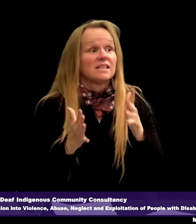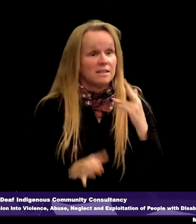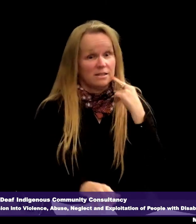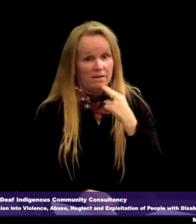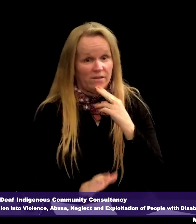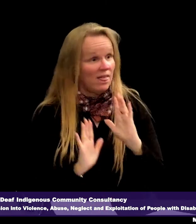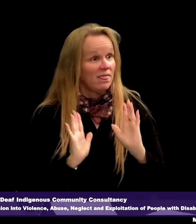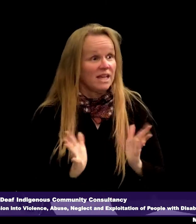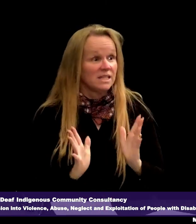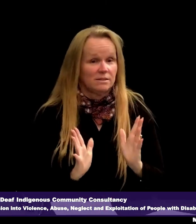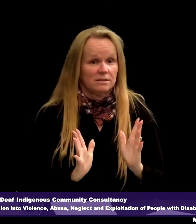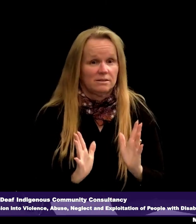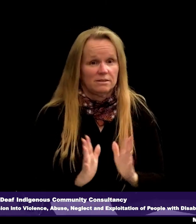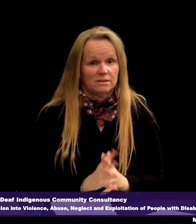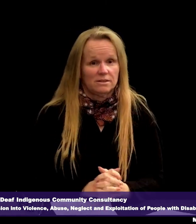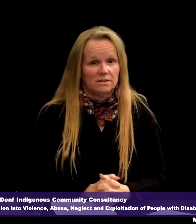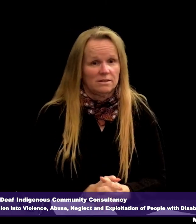He didn't have a cognitive disability; he was just Deaf.